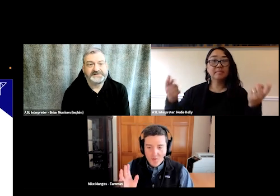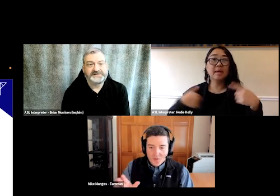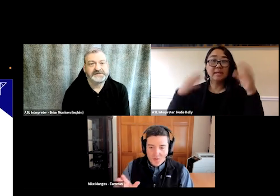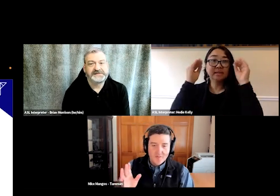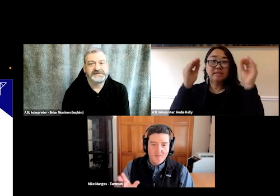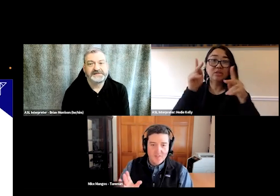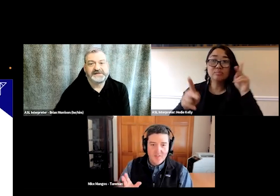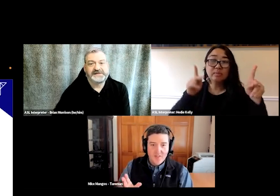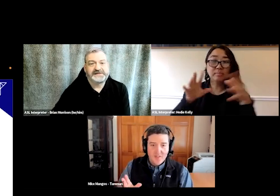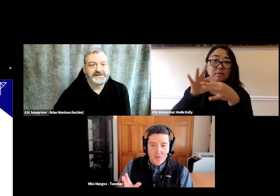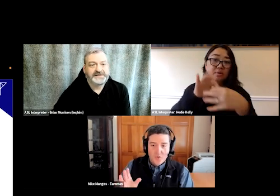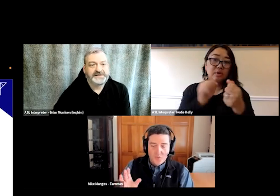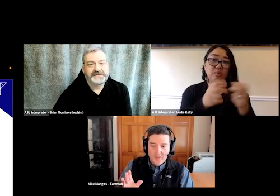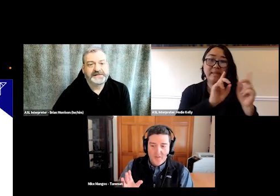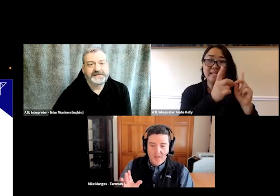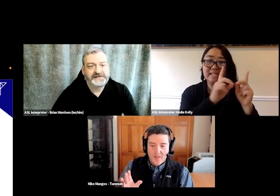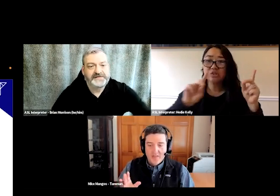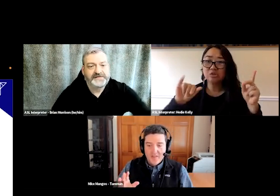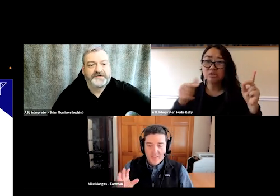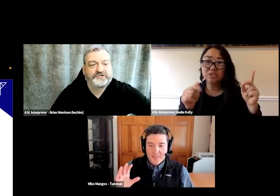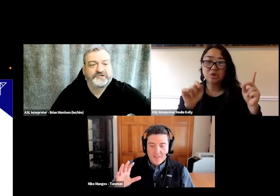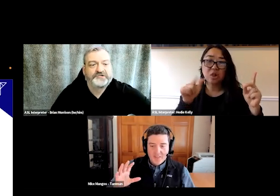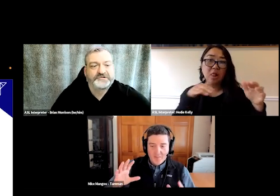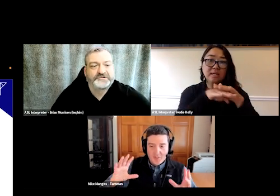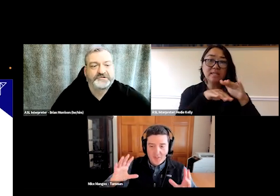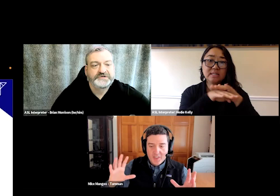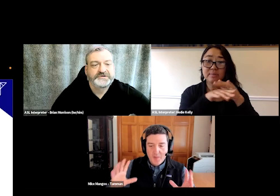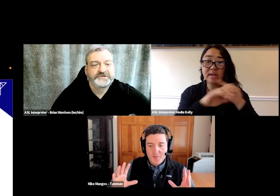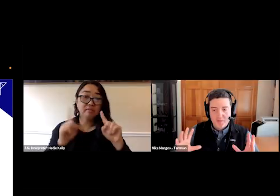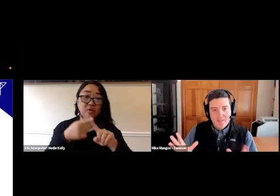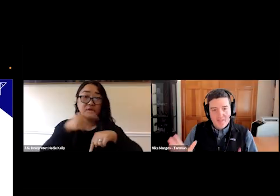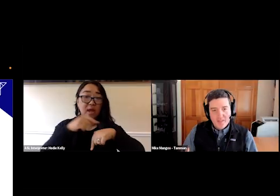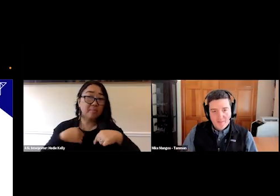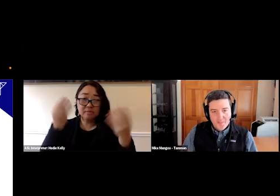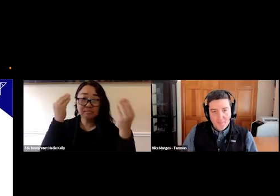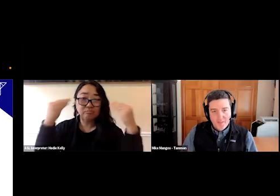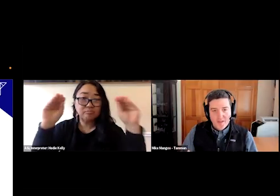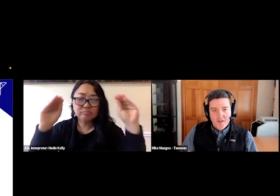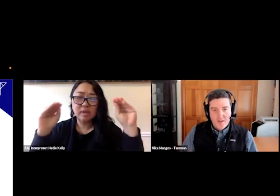I'm usually confronted with needing to change people's mindset